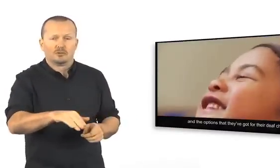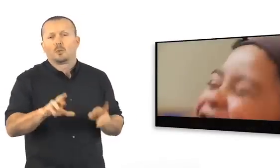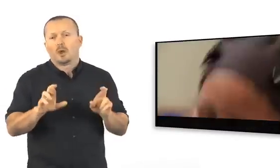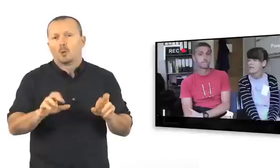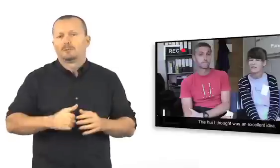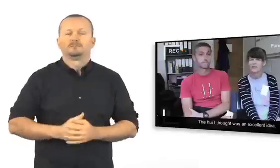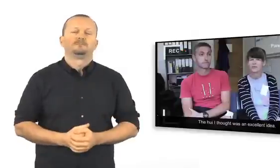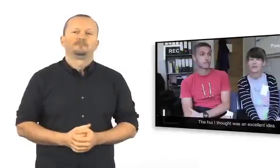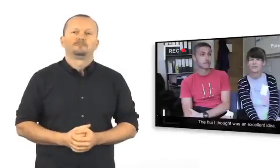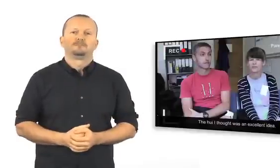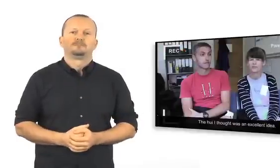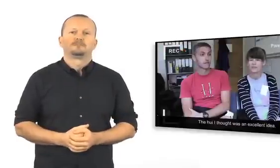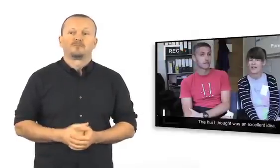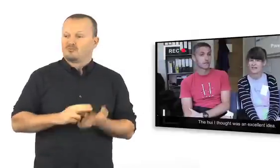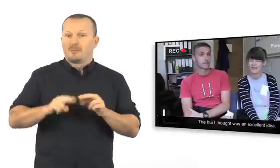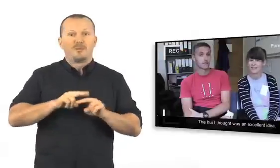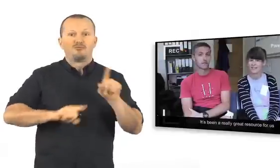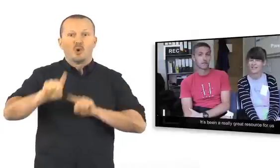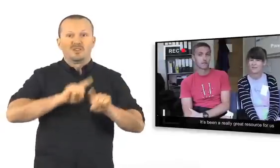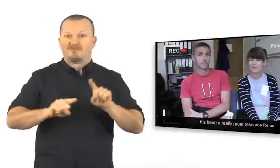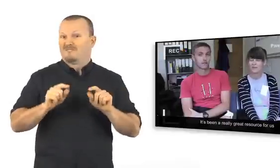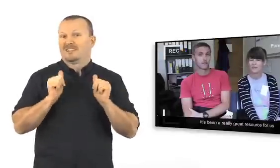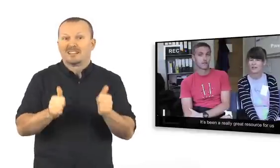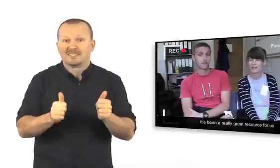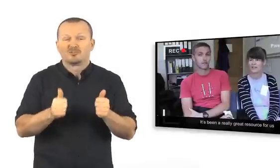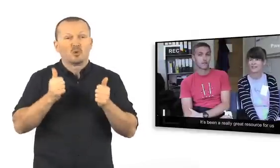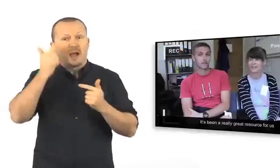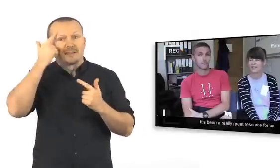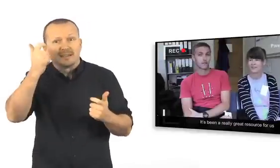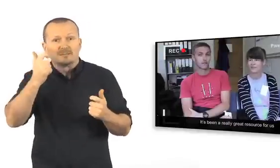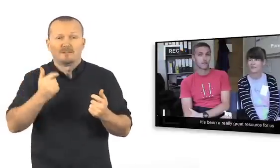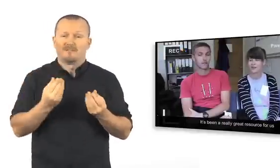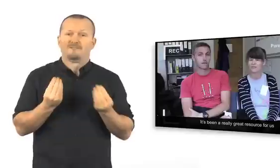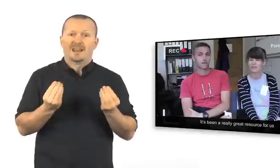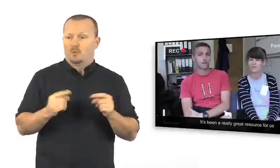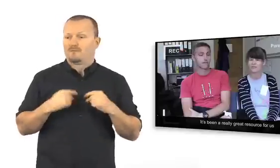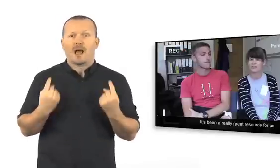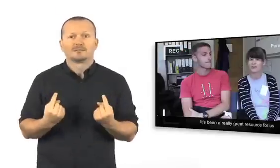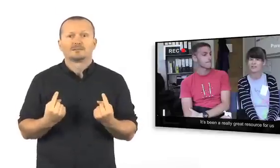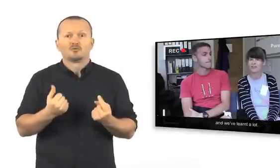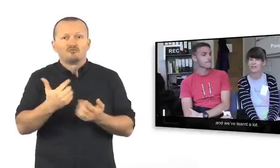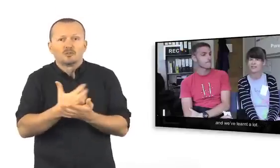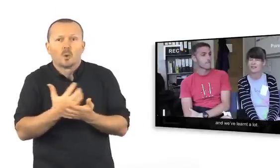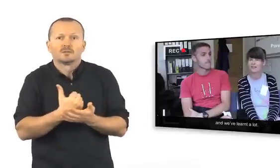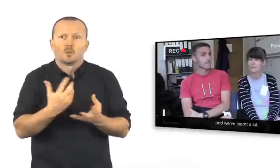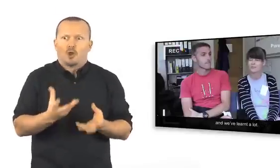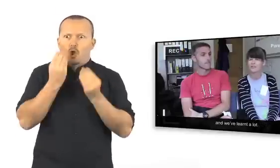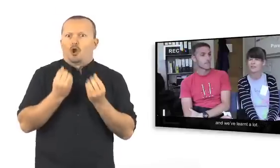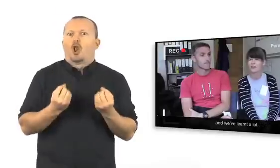Gill: The hui I thought was an excellent idea, it’s been a really great resource for us and we’ve learnt a lot.